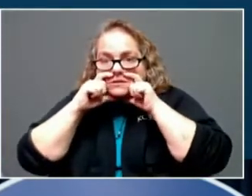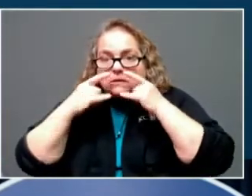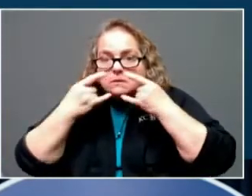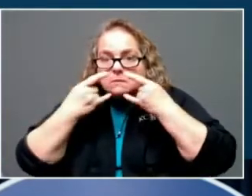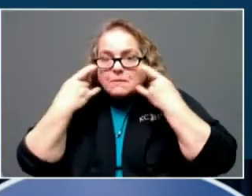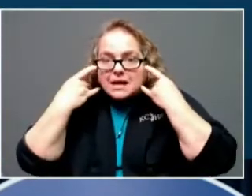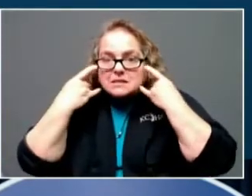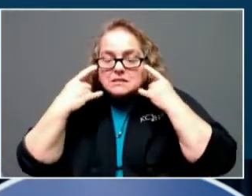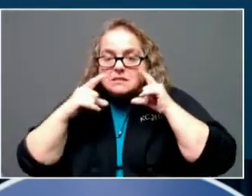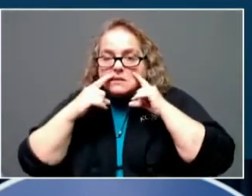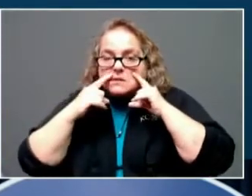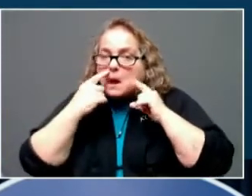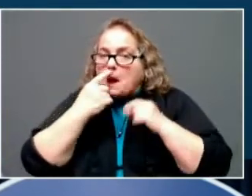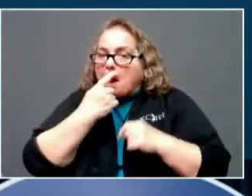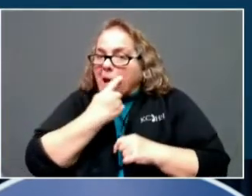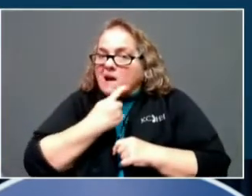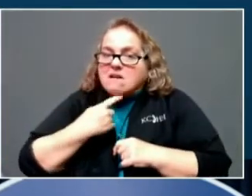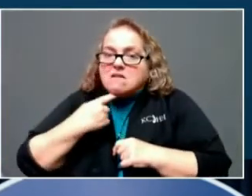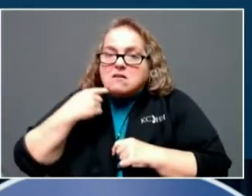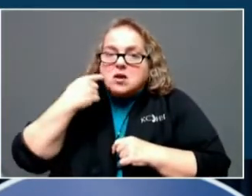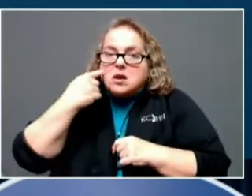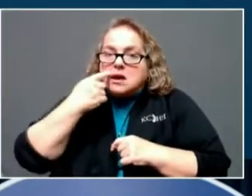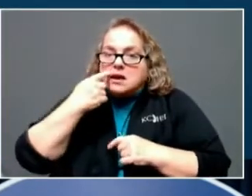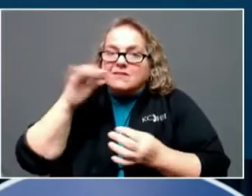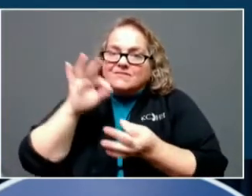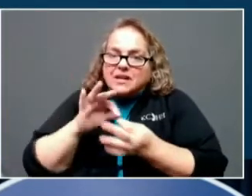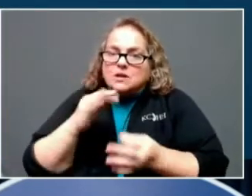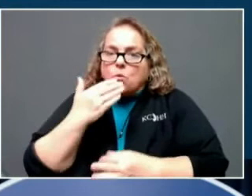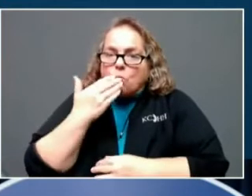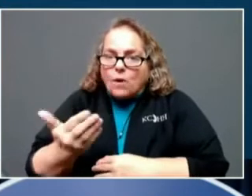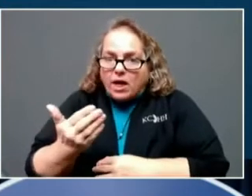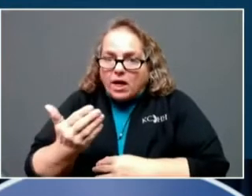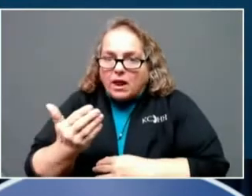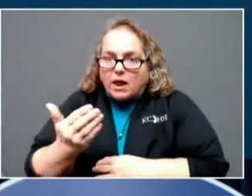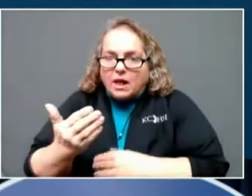mask for the full 10 day period. Even if you get out of isolation or